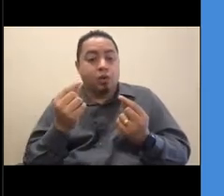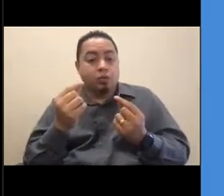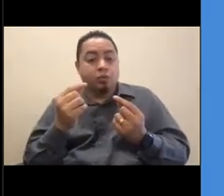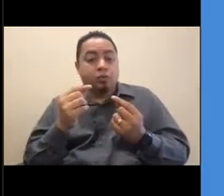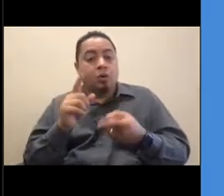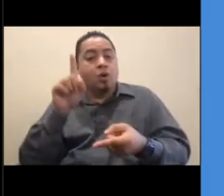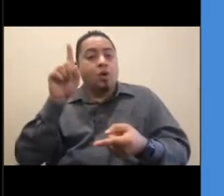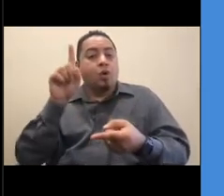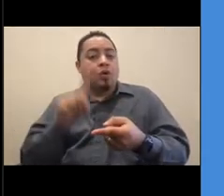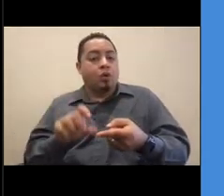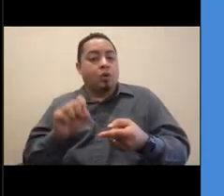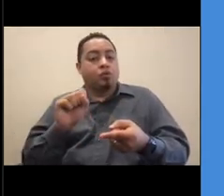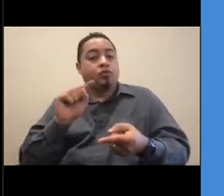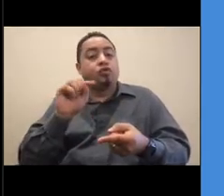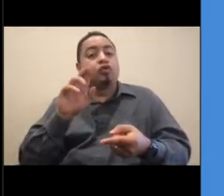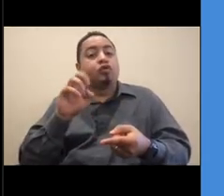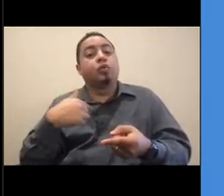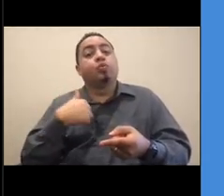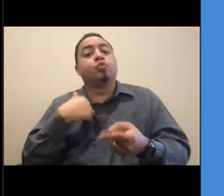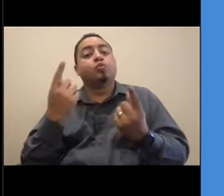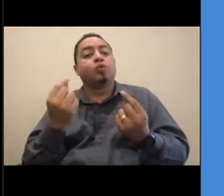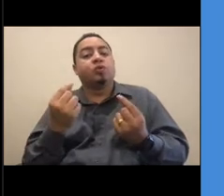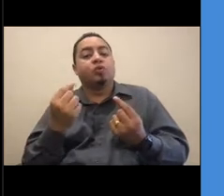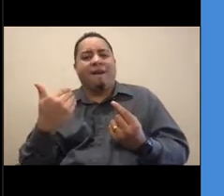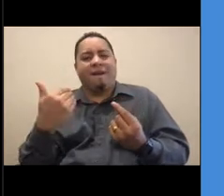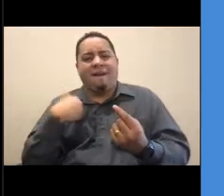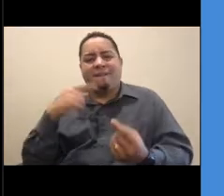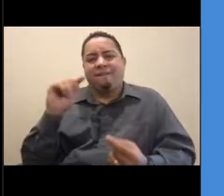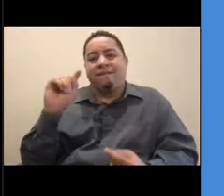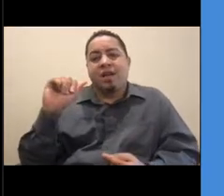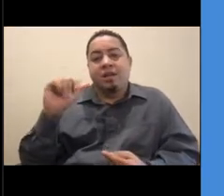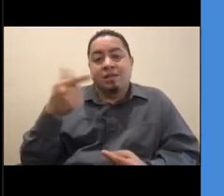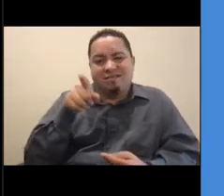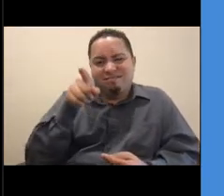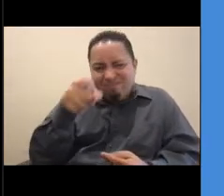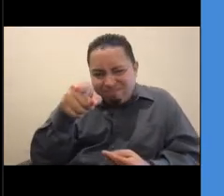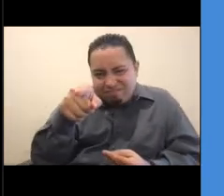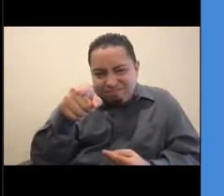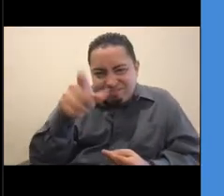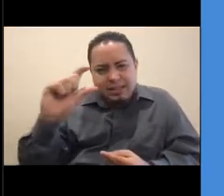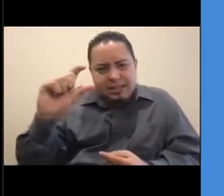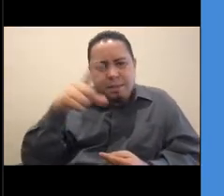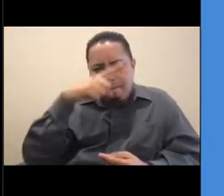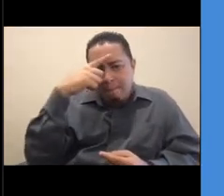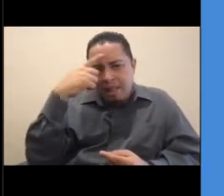so that we can insert a tag. So this is a tag that would be used for a lake trout. You can kind of see how big it is